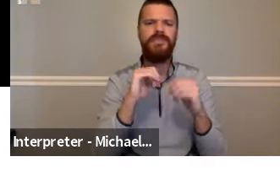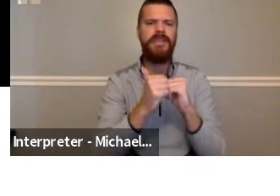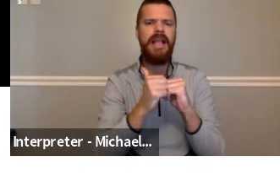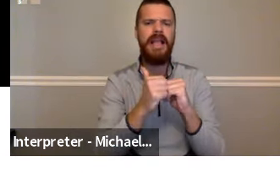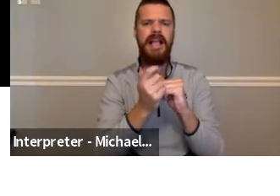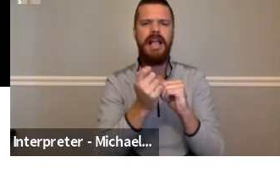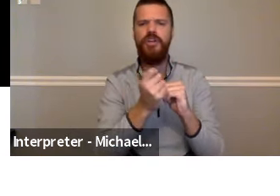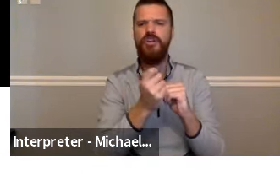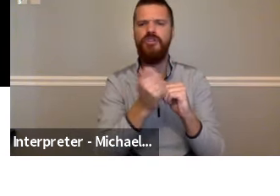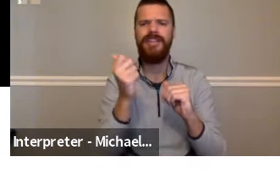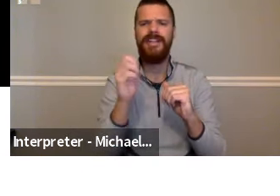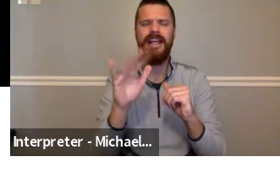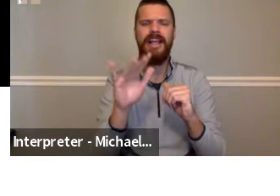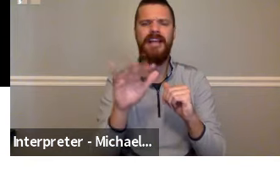Michelle Chui: control the live captioning.